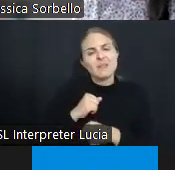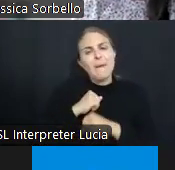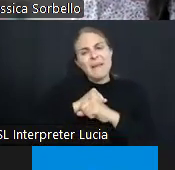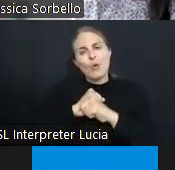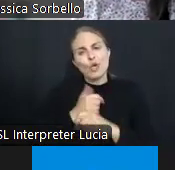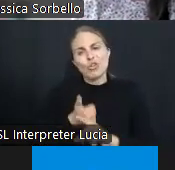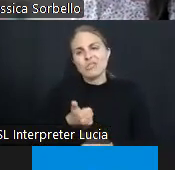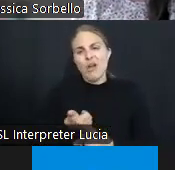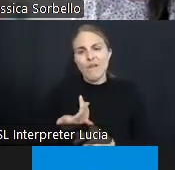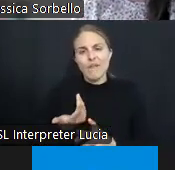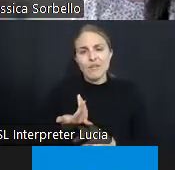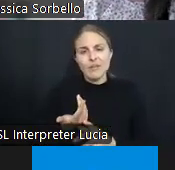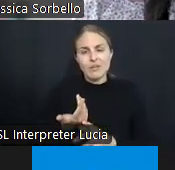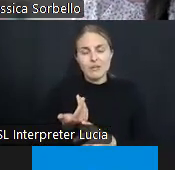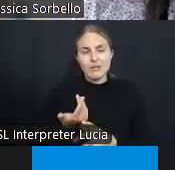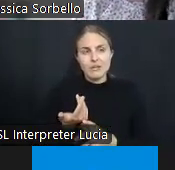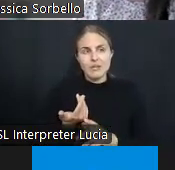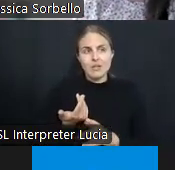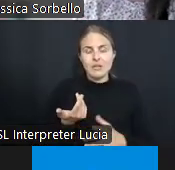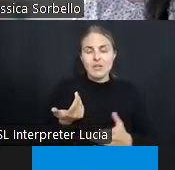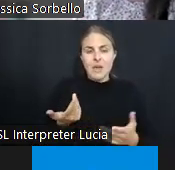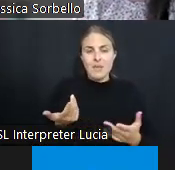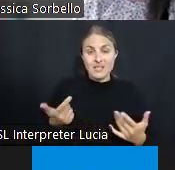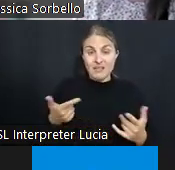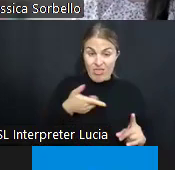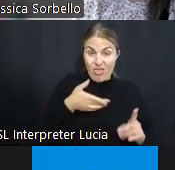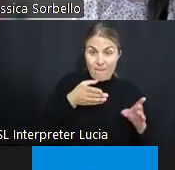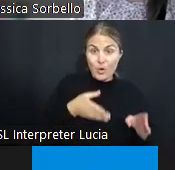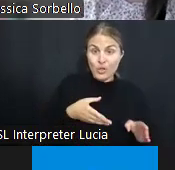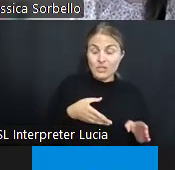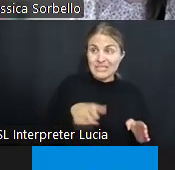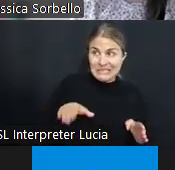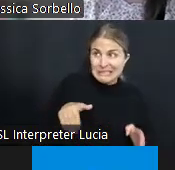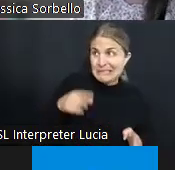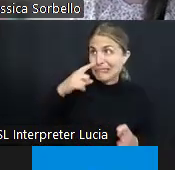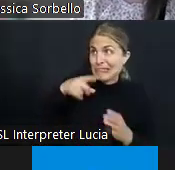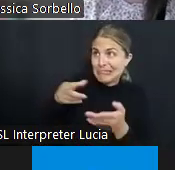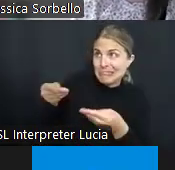for many individuals that is a reality based fear.